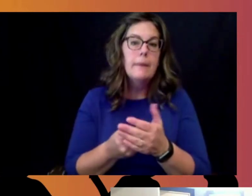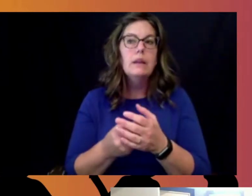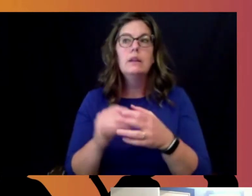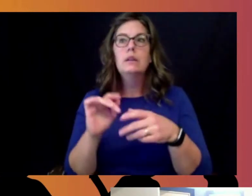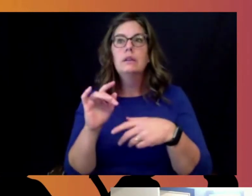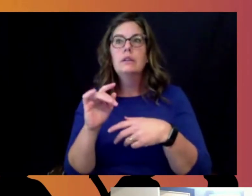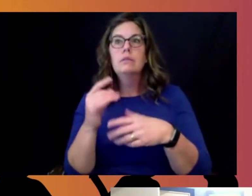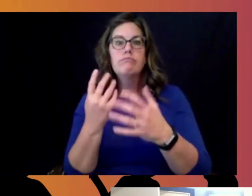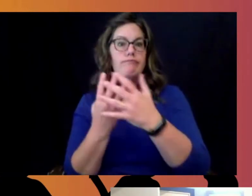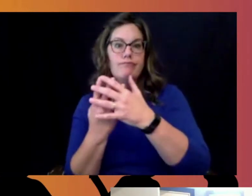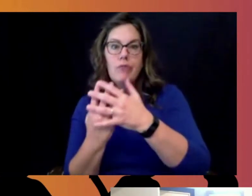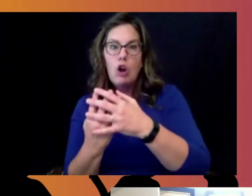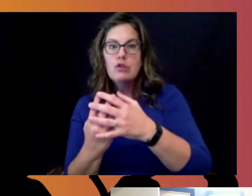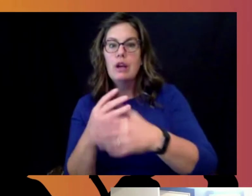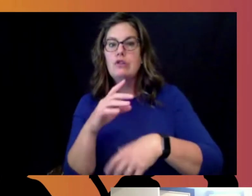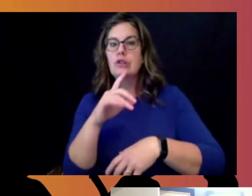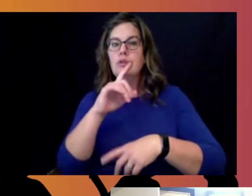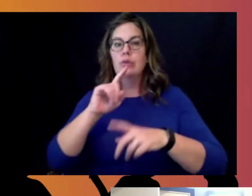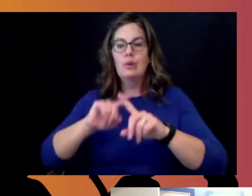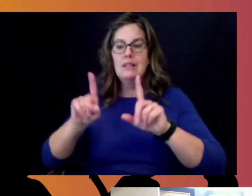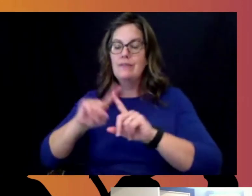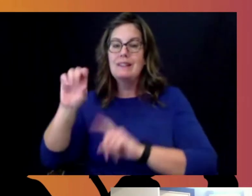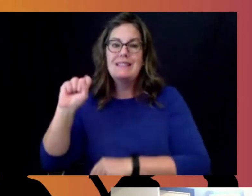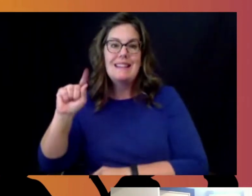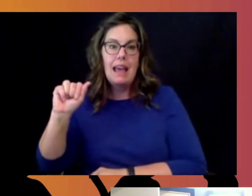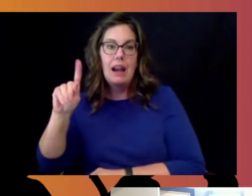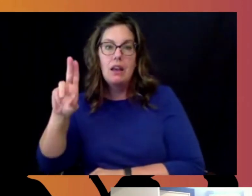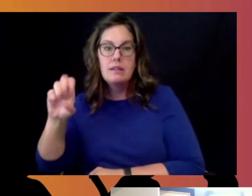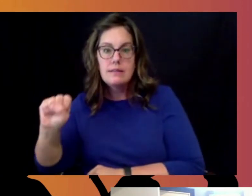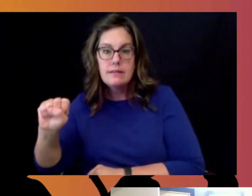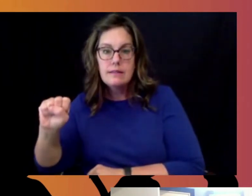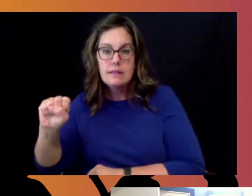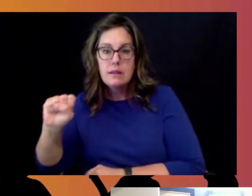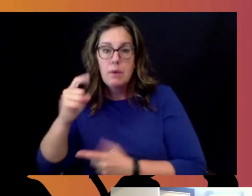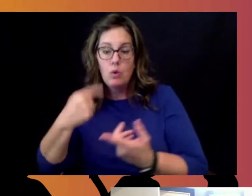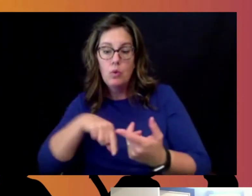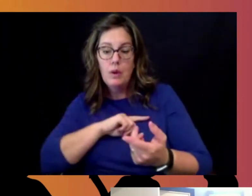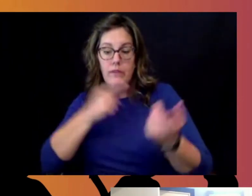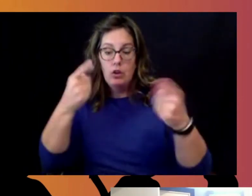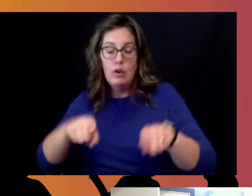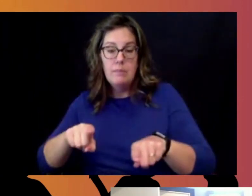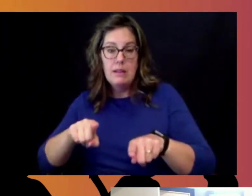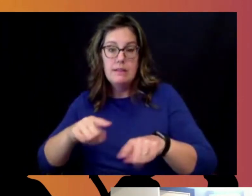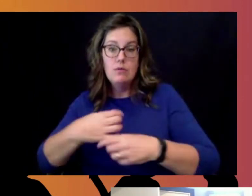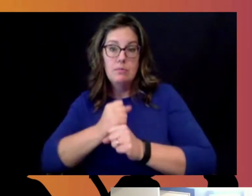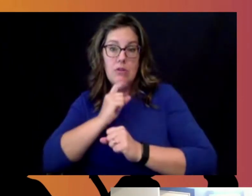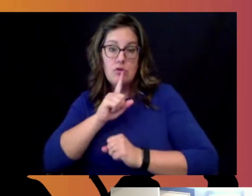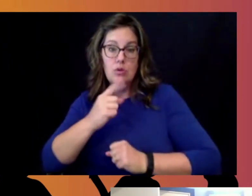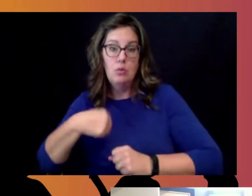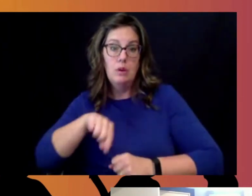list of agreements as a group who works together to make sure that we are always um staying